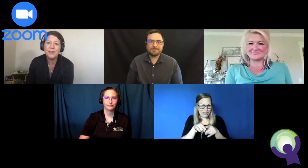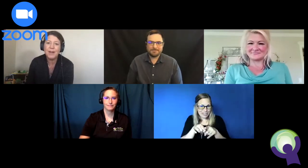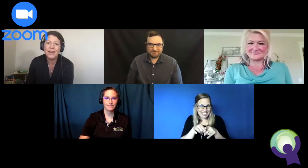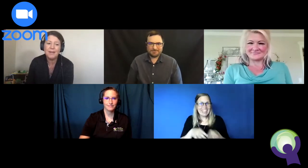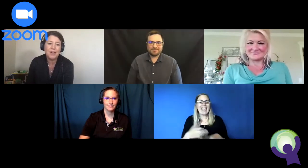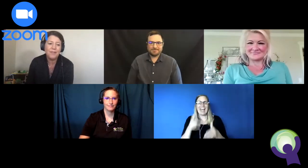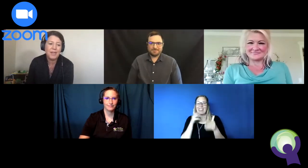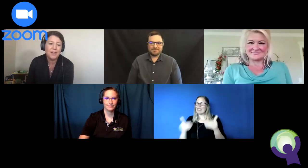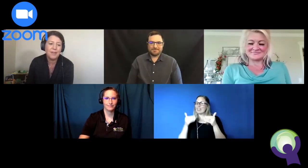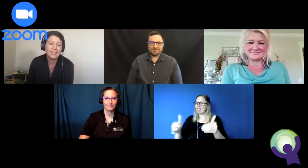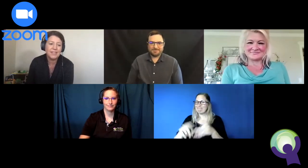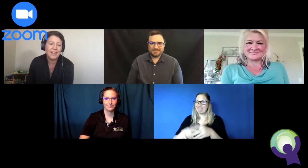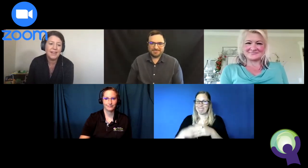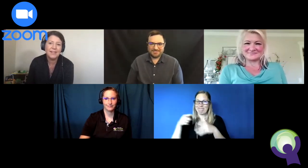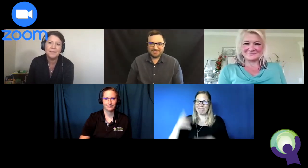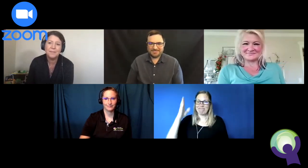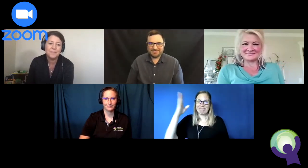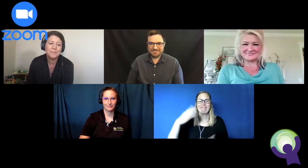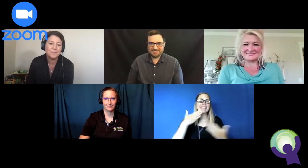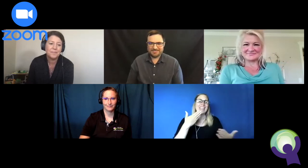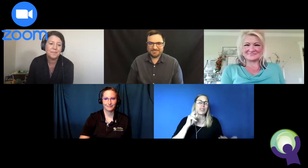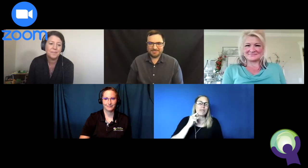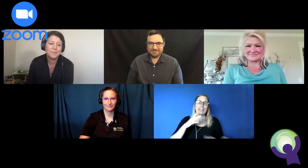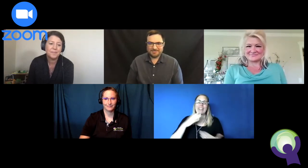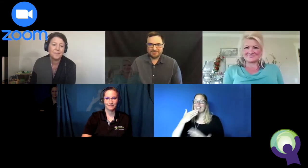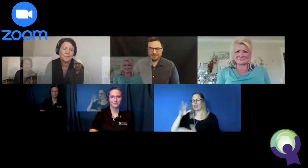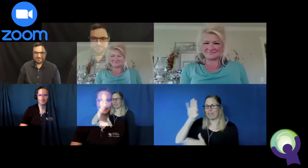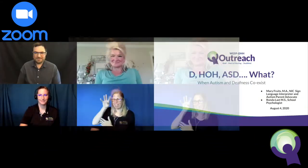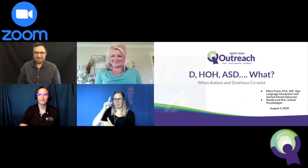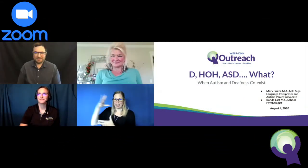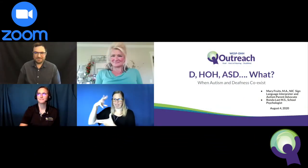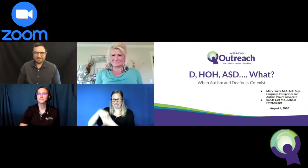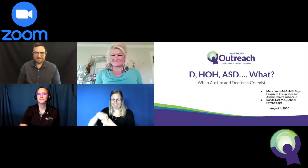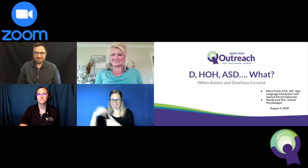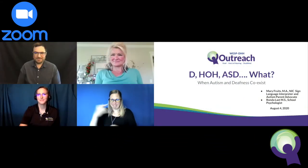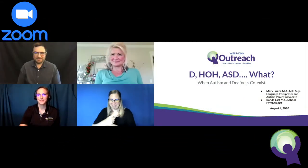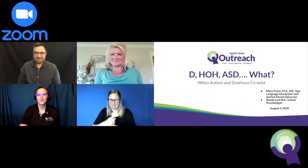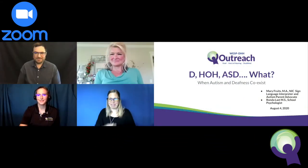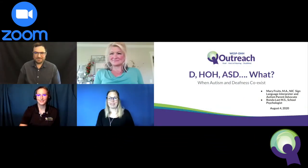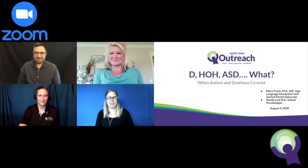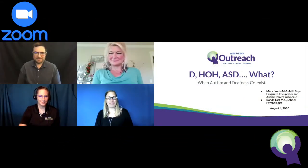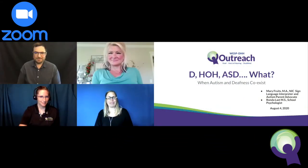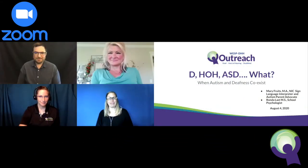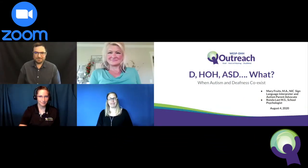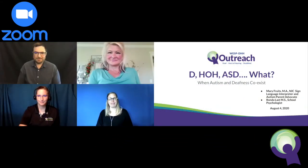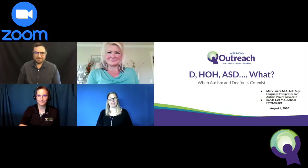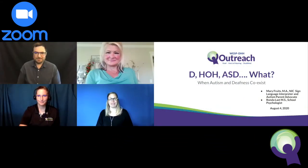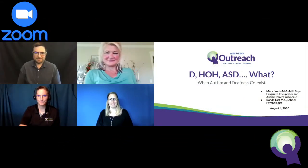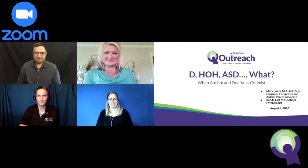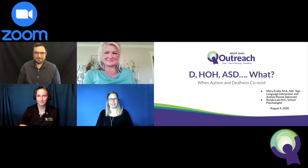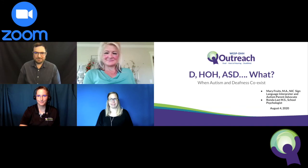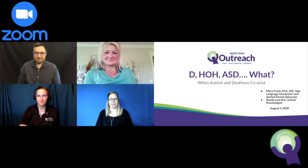Ronda and Mary for being here with us today.